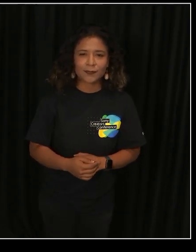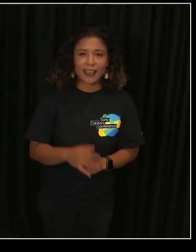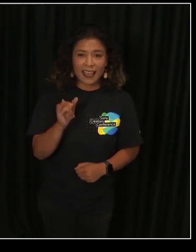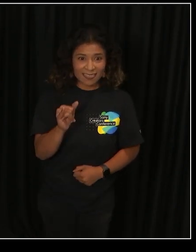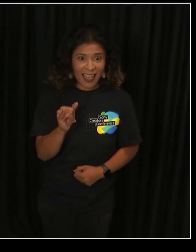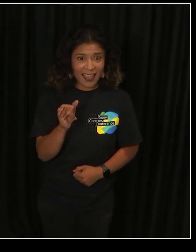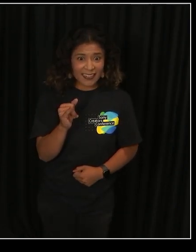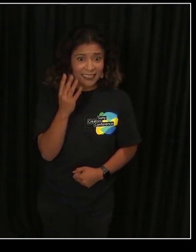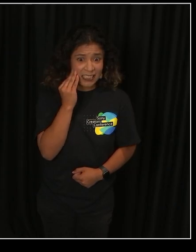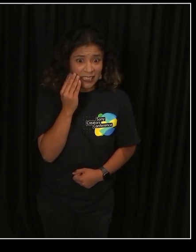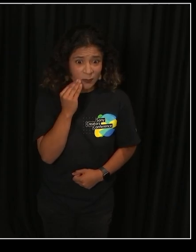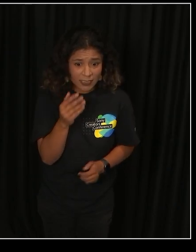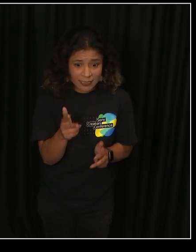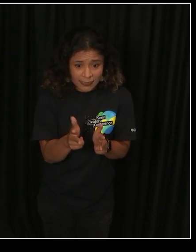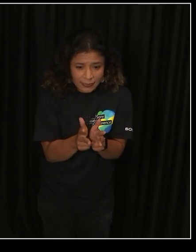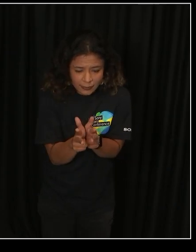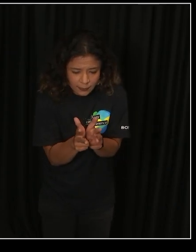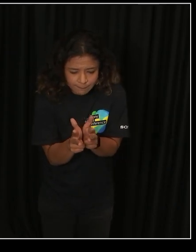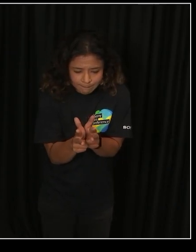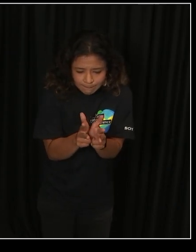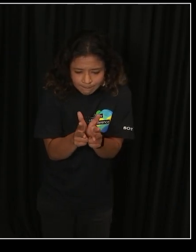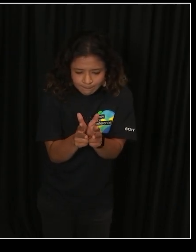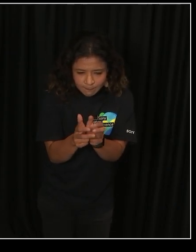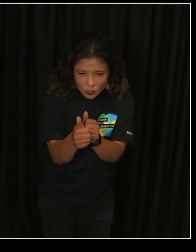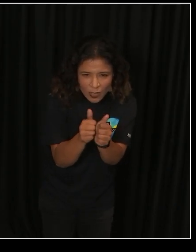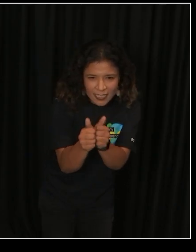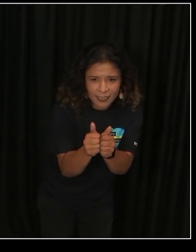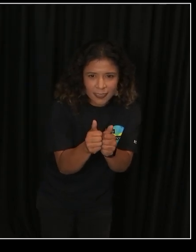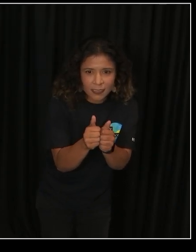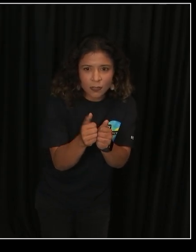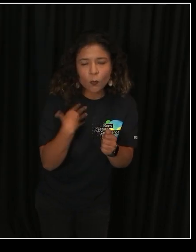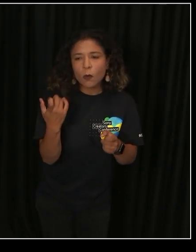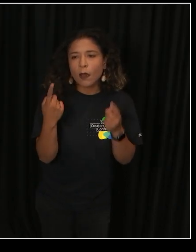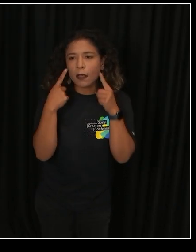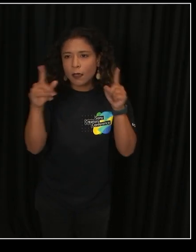is what we were trying to accomplish. And as we go forward with the project...